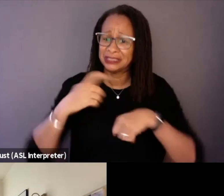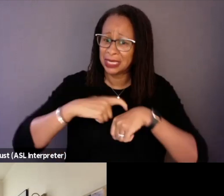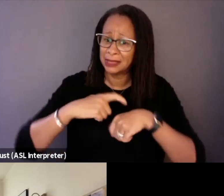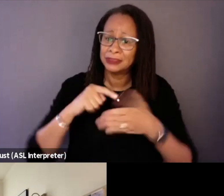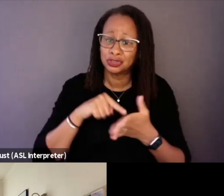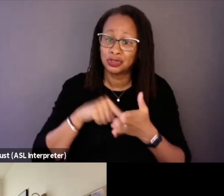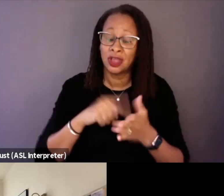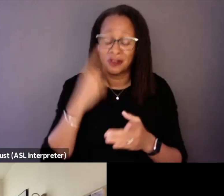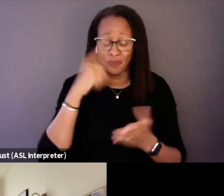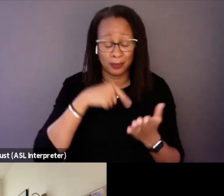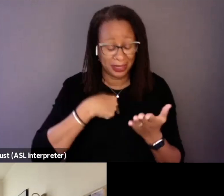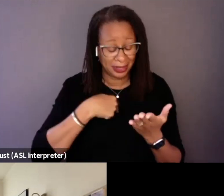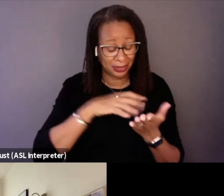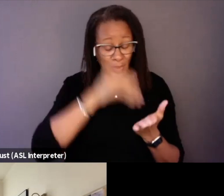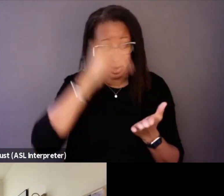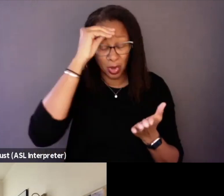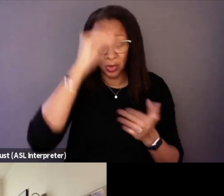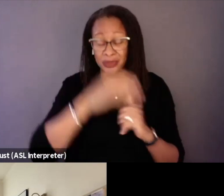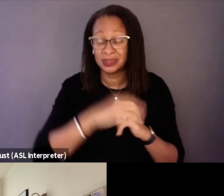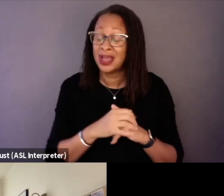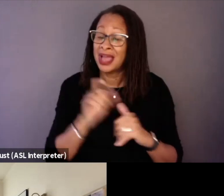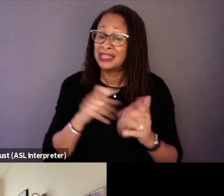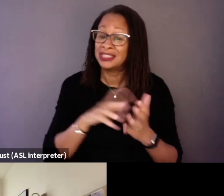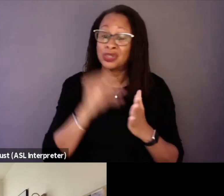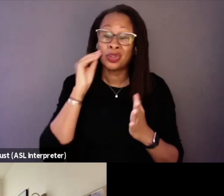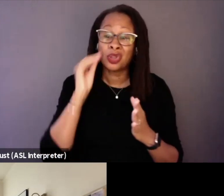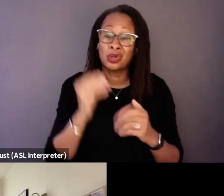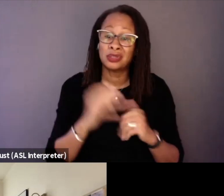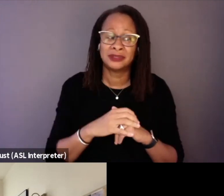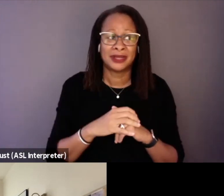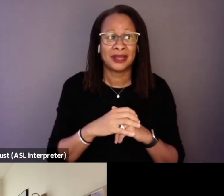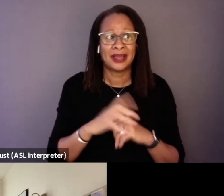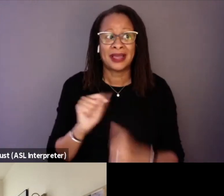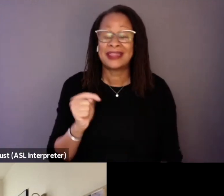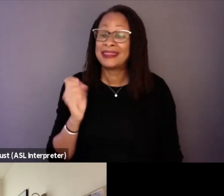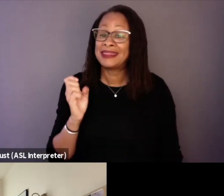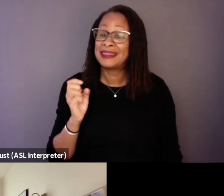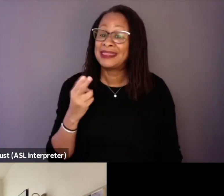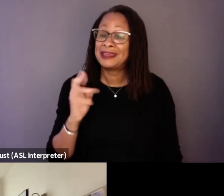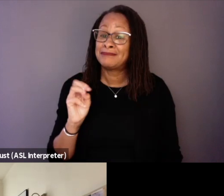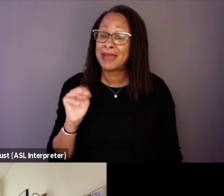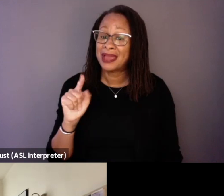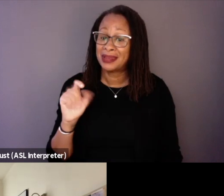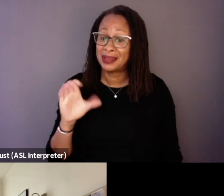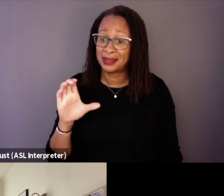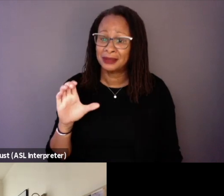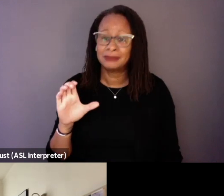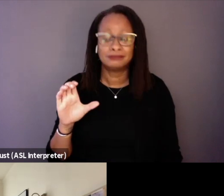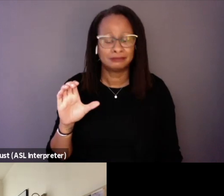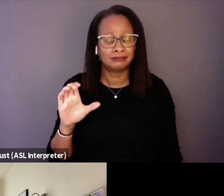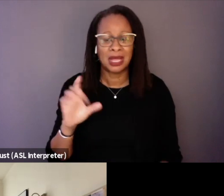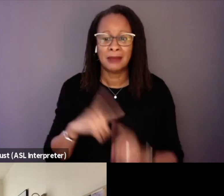I needed to learn not just thematically what was happening in the country, but I also needed to learn about craft.